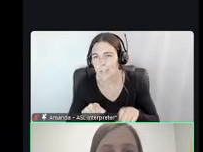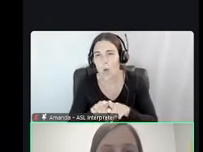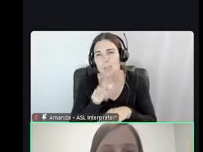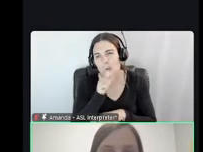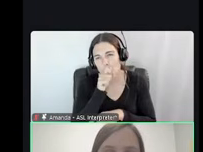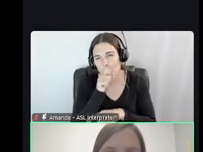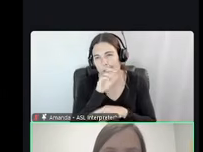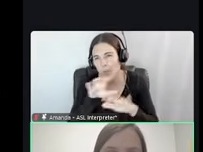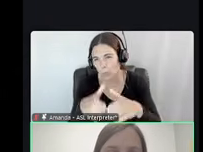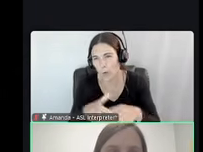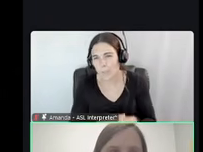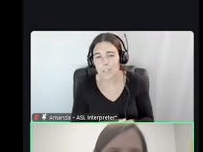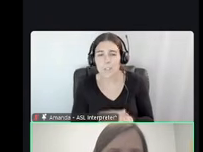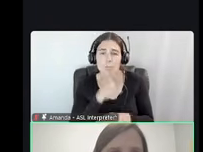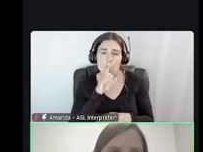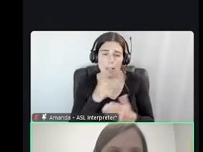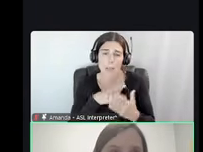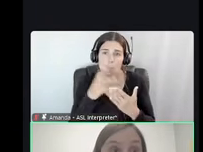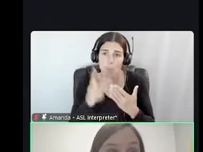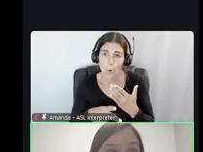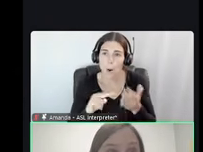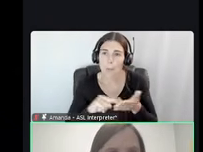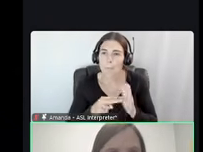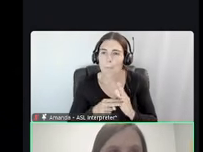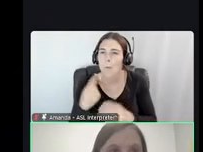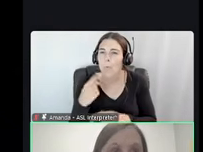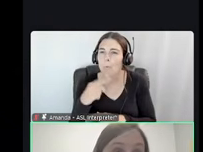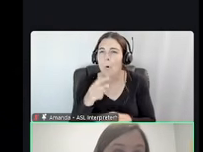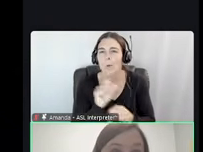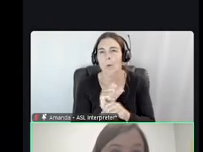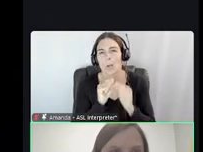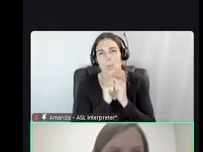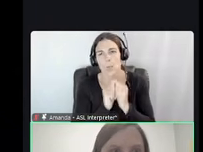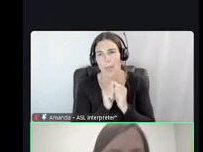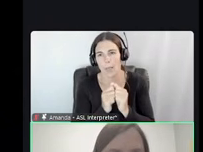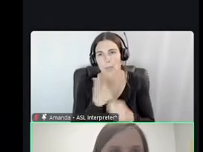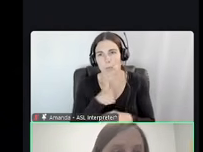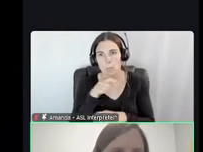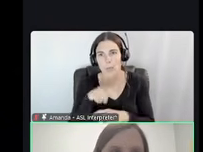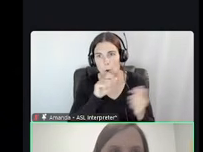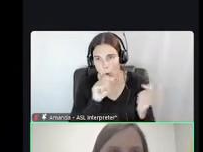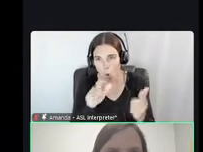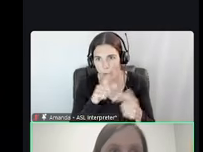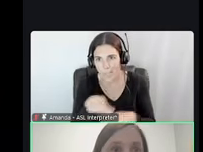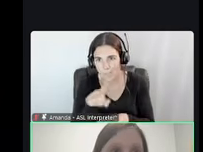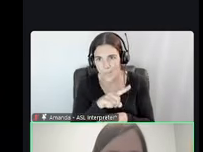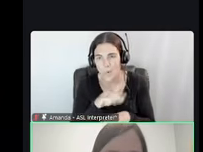really is a program that's meant to work together and so we need all of you who are on this call to